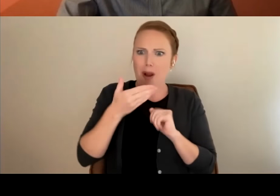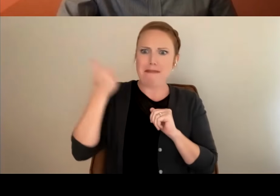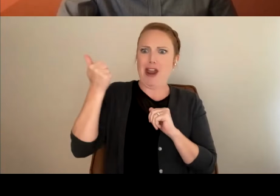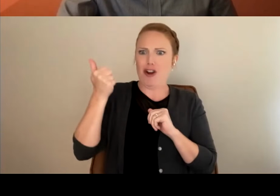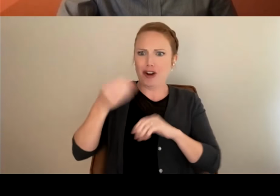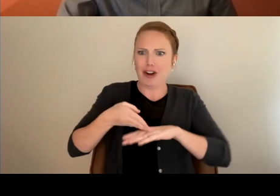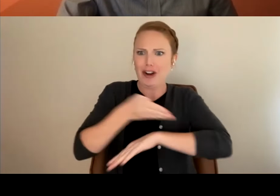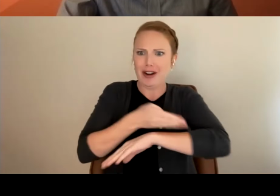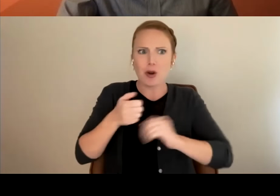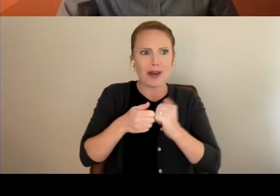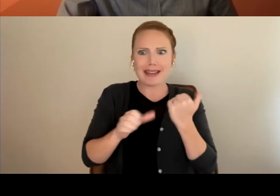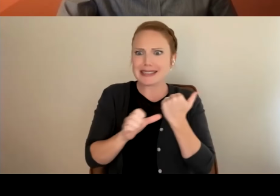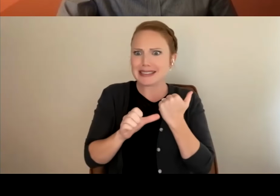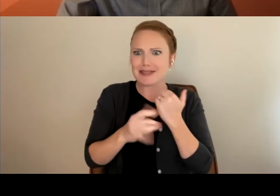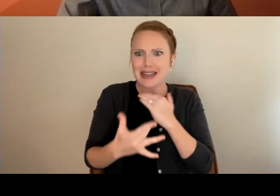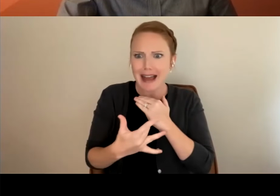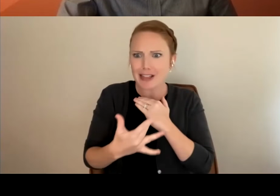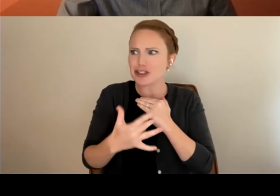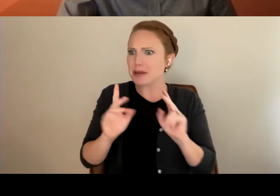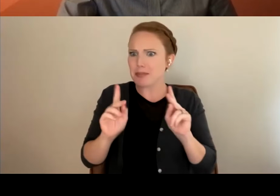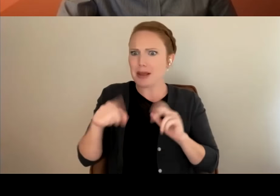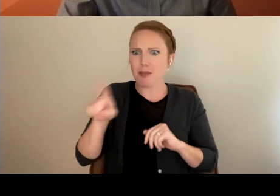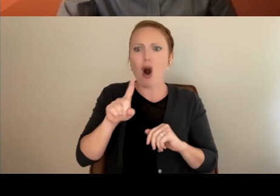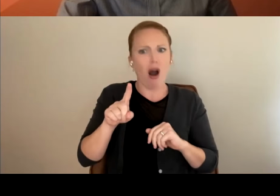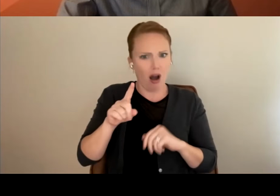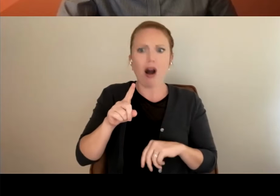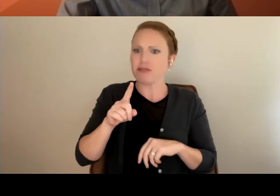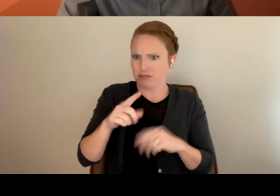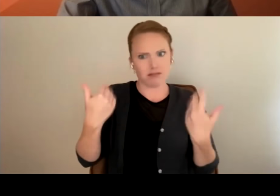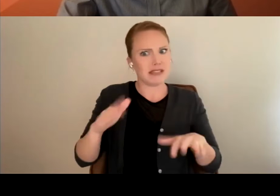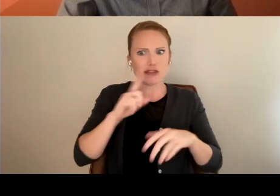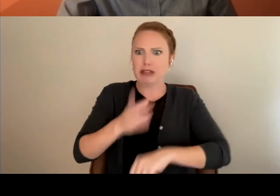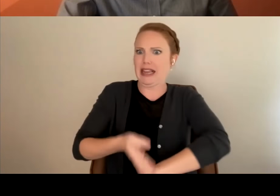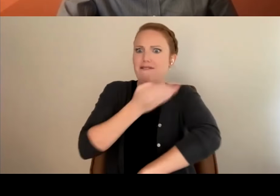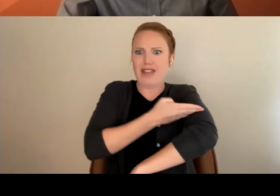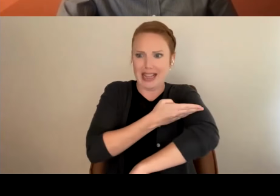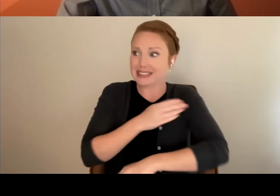technologies report that it's come a long way and in many cases is quite good. Okay,